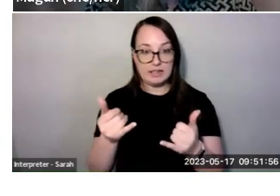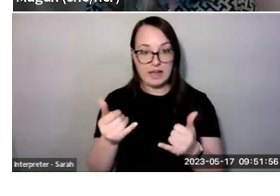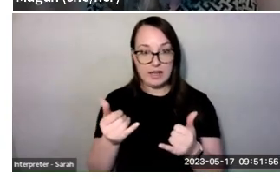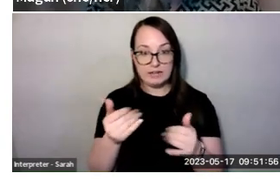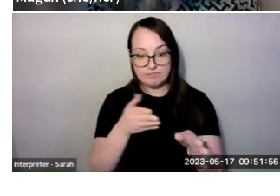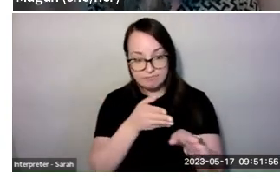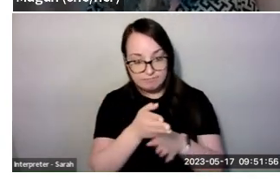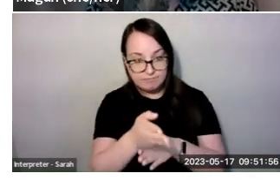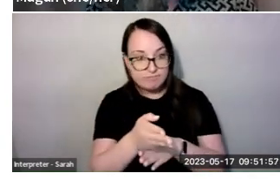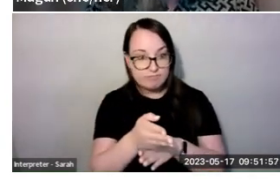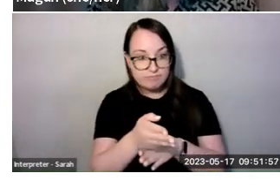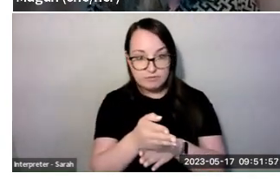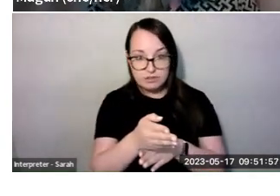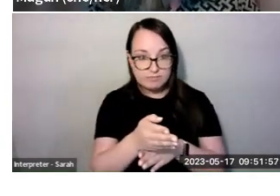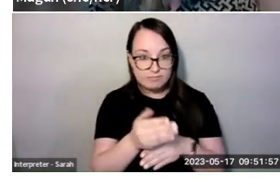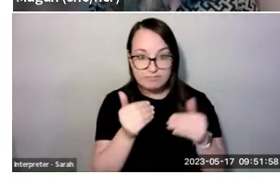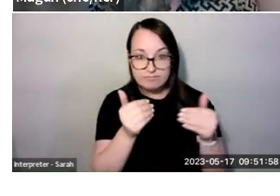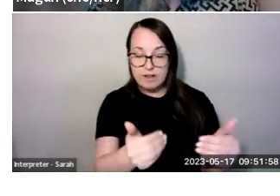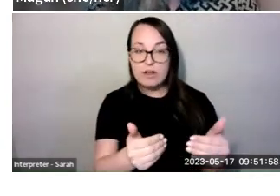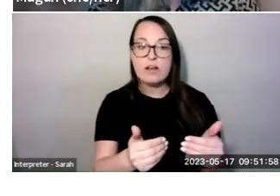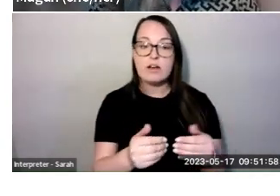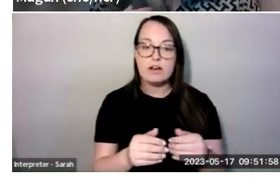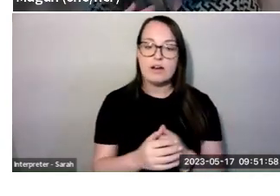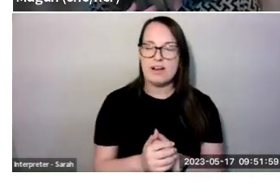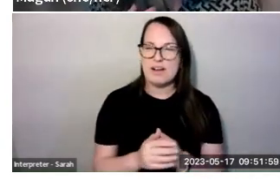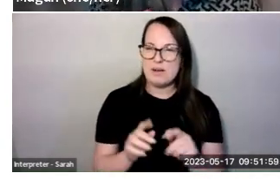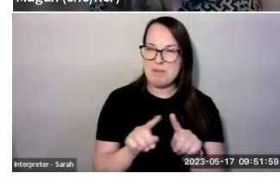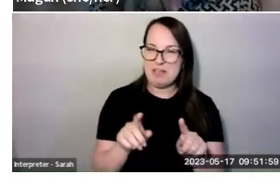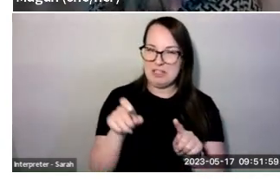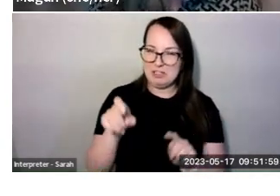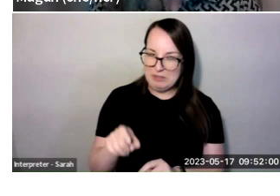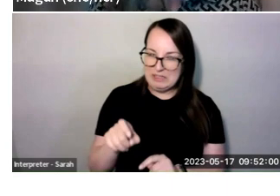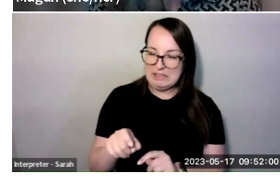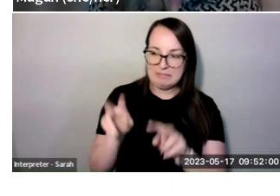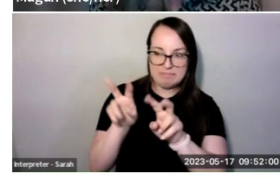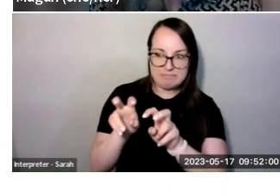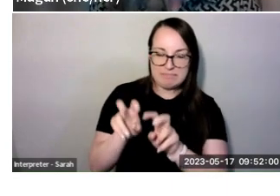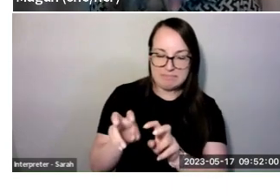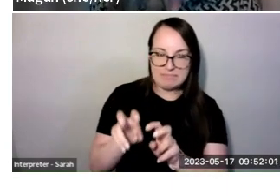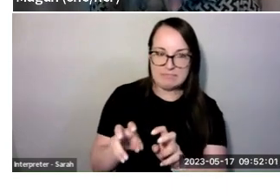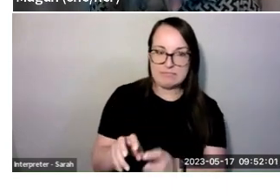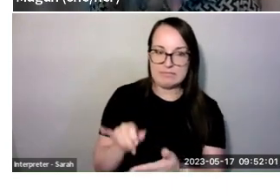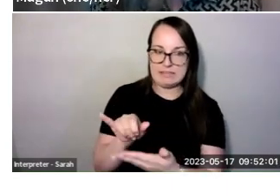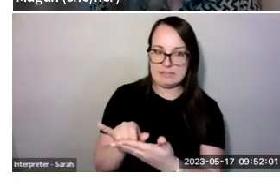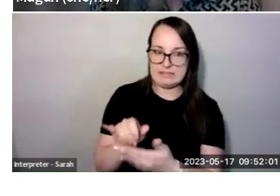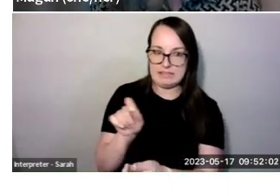I strongly suggest that you find out what kind of work that they have done,